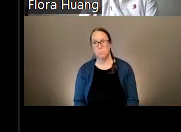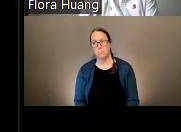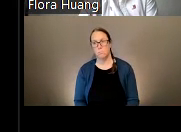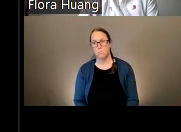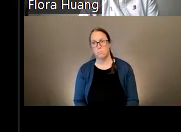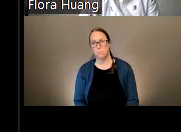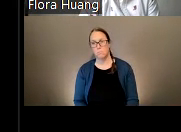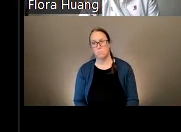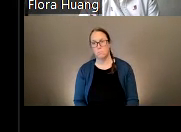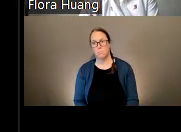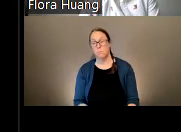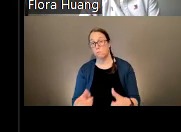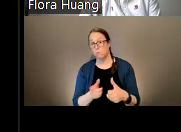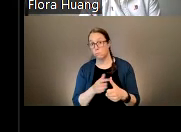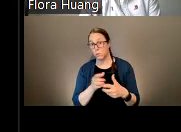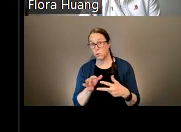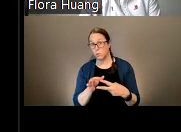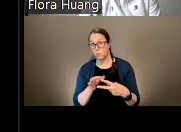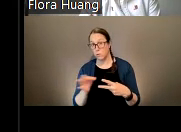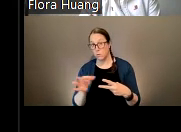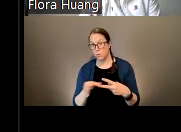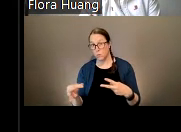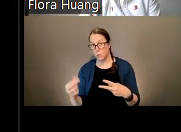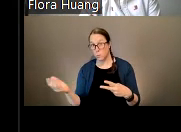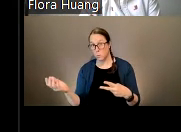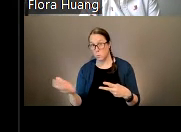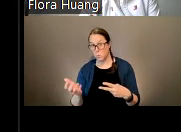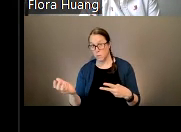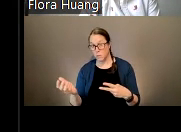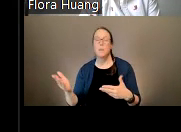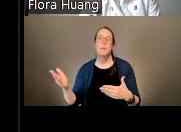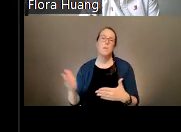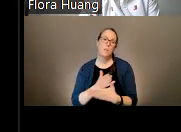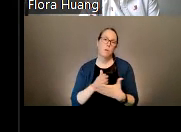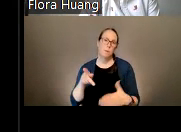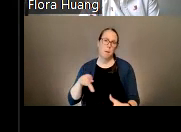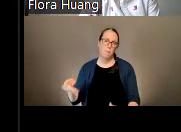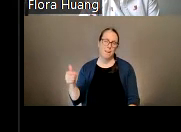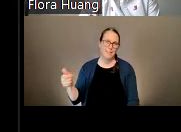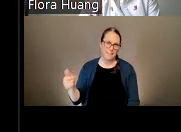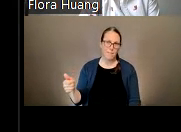The first option would simply be sharing the PowerPoint itself,